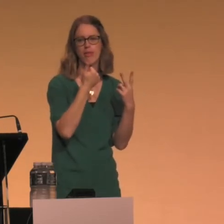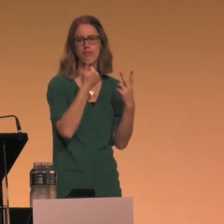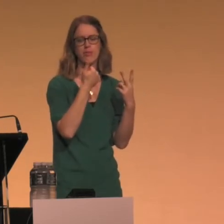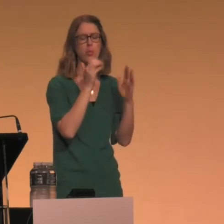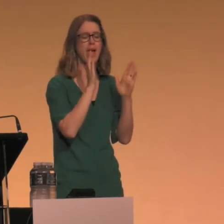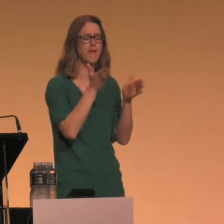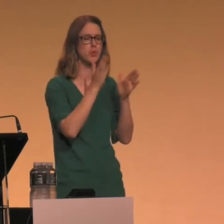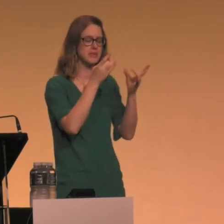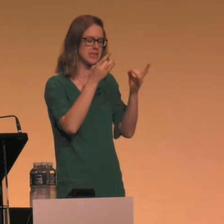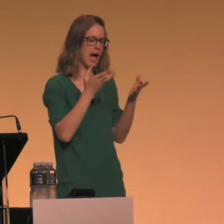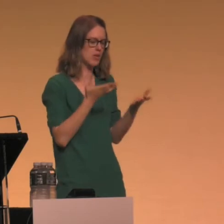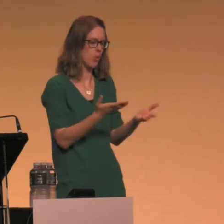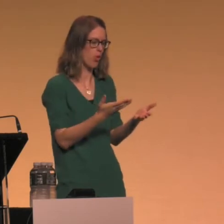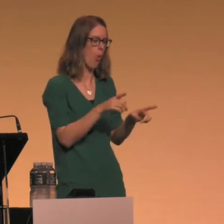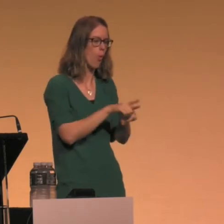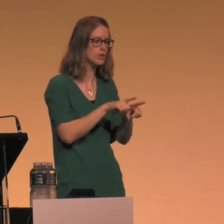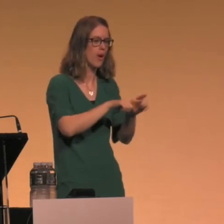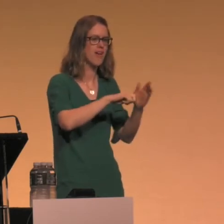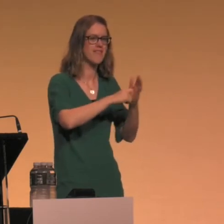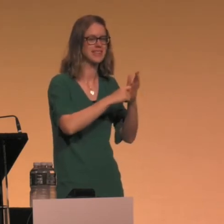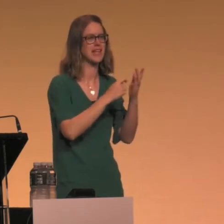we have to start with also fixing things like data.